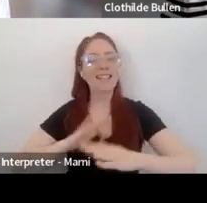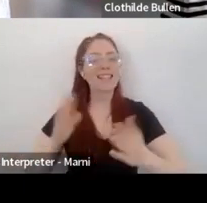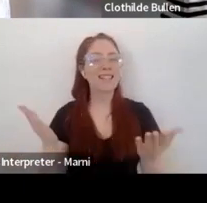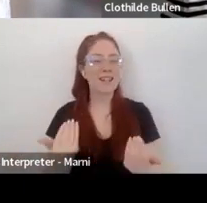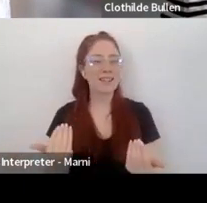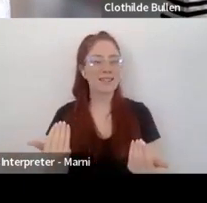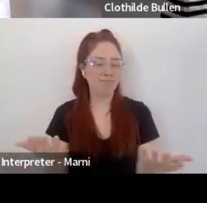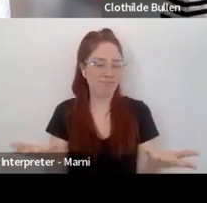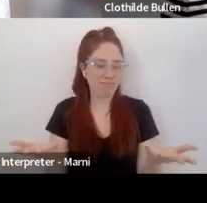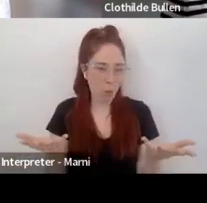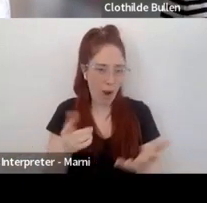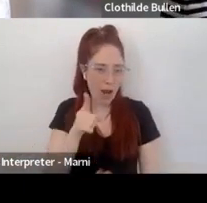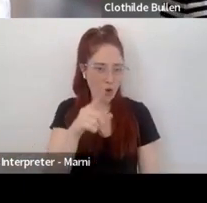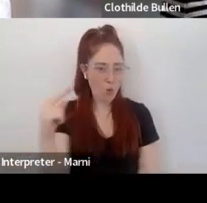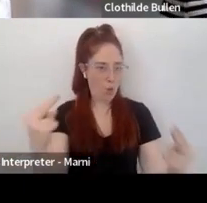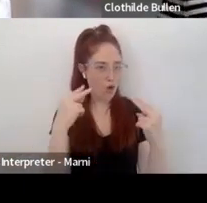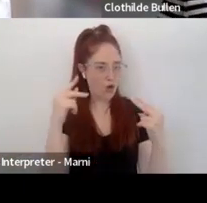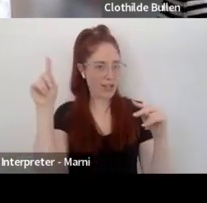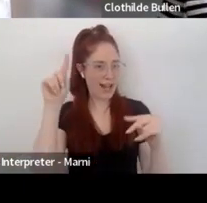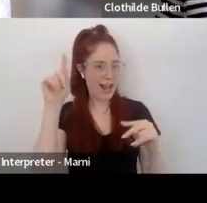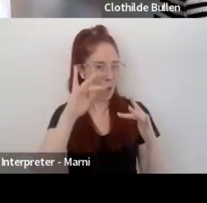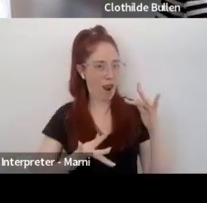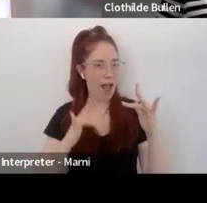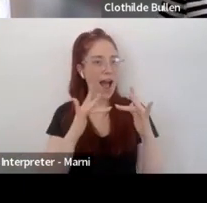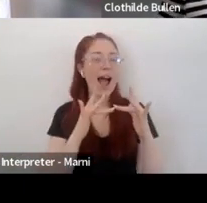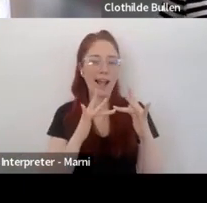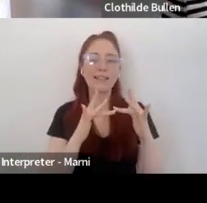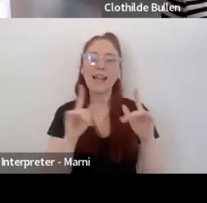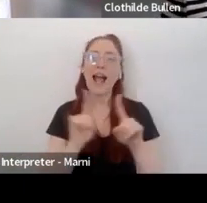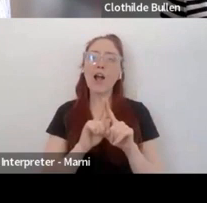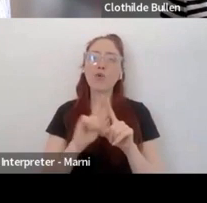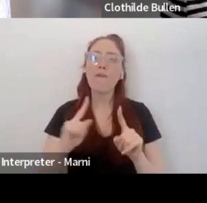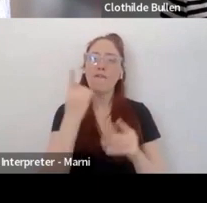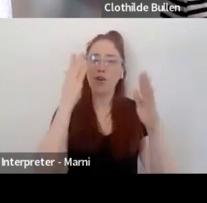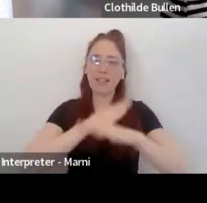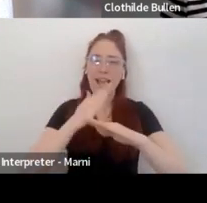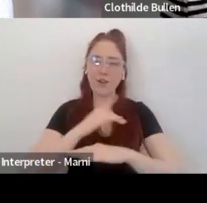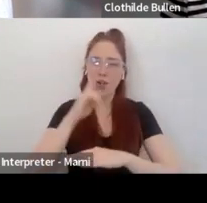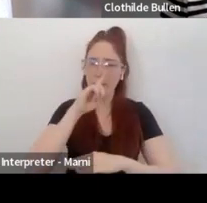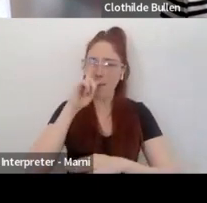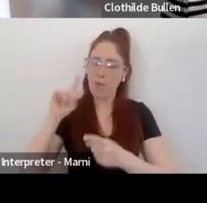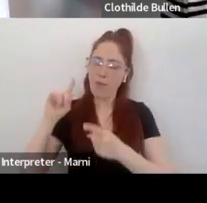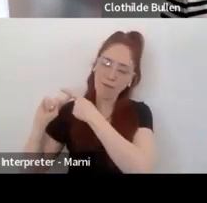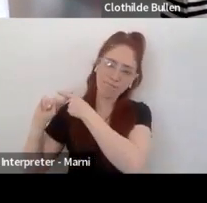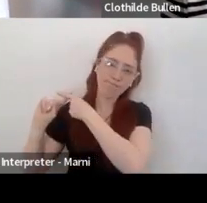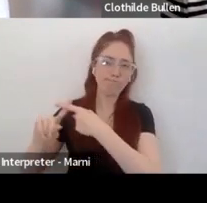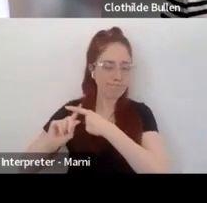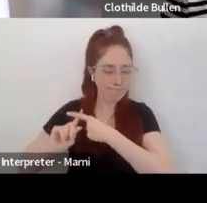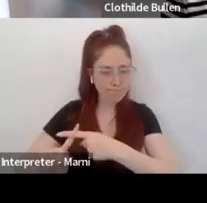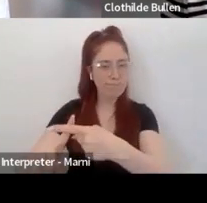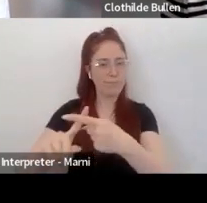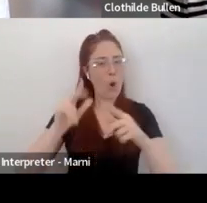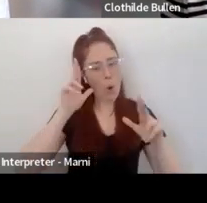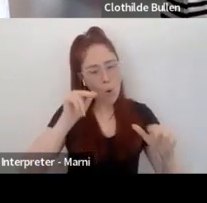acknowledge First Peoples ongoing connections to sky, sea and land and the rich diversity of First Nations cultures,